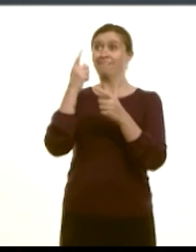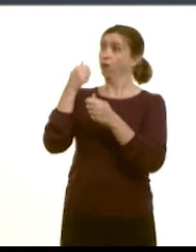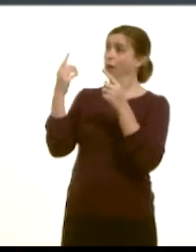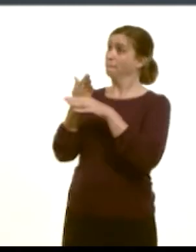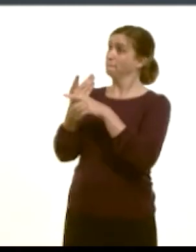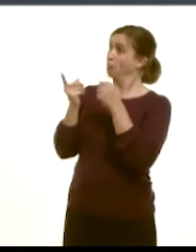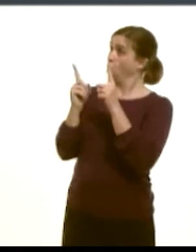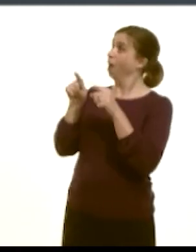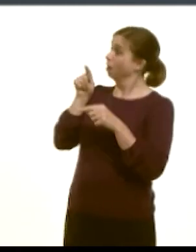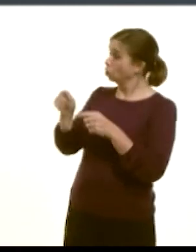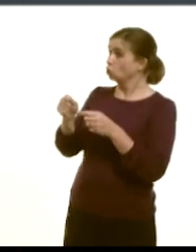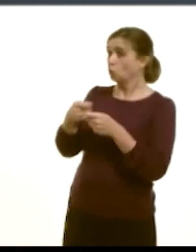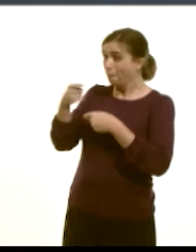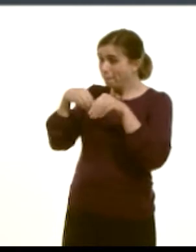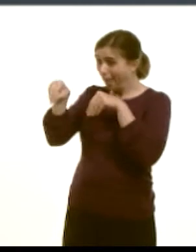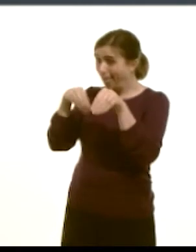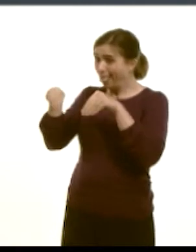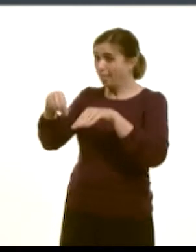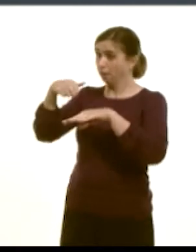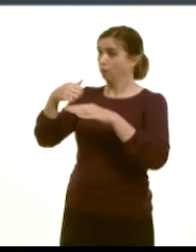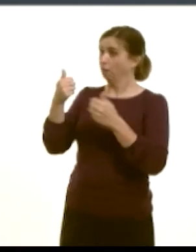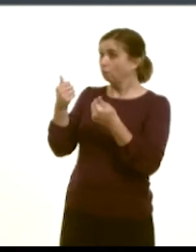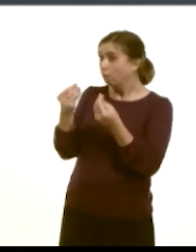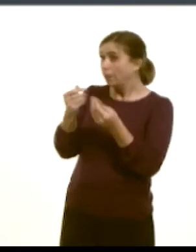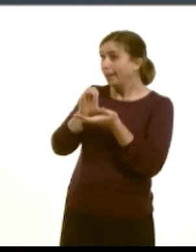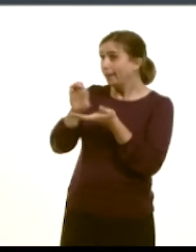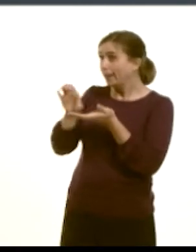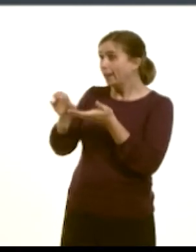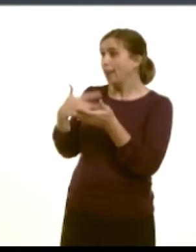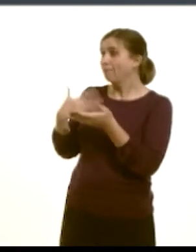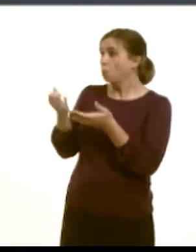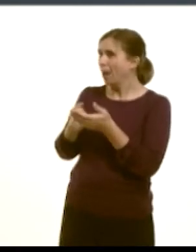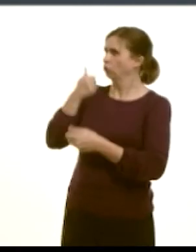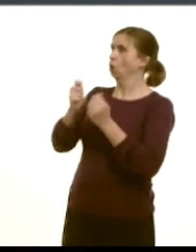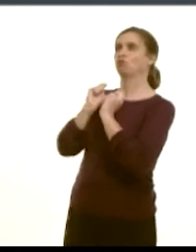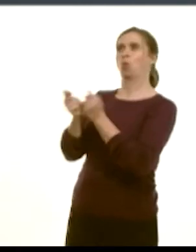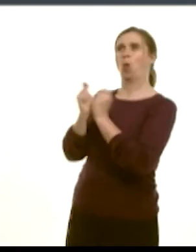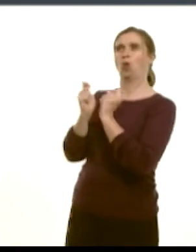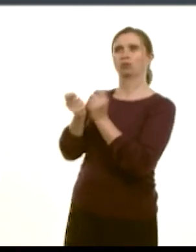become living wage employers, understanding that the UK Government will pay less in benefits